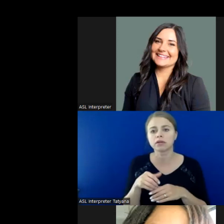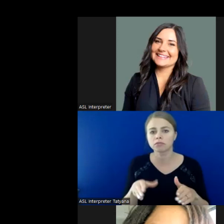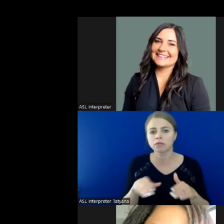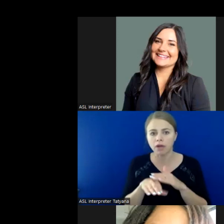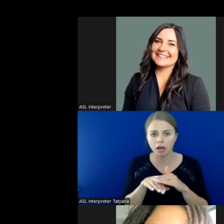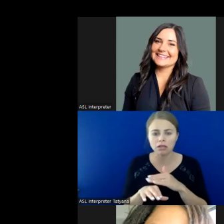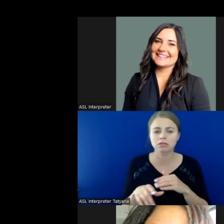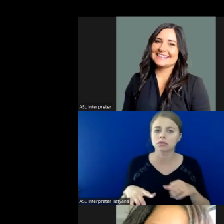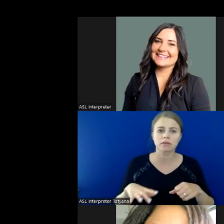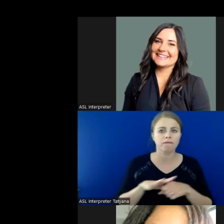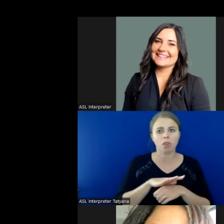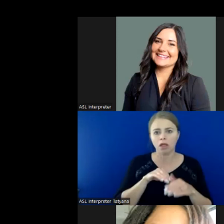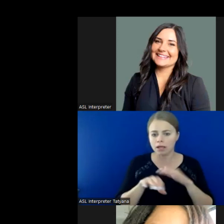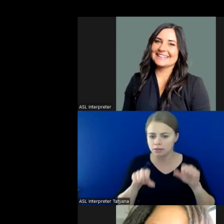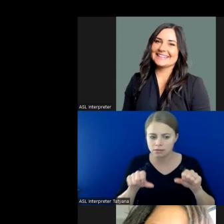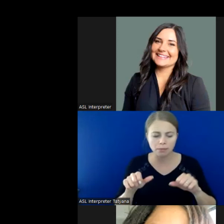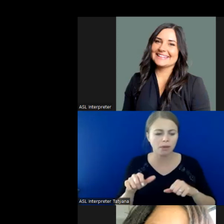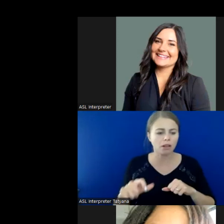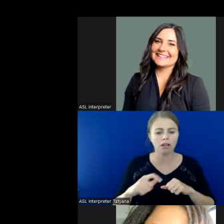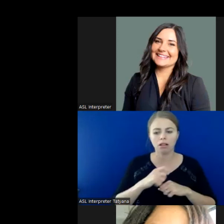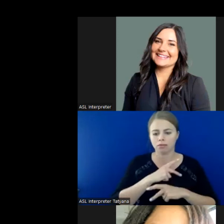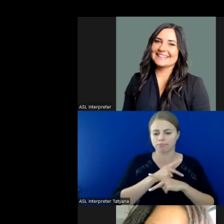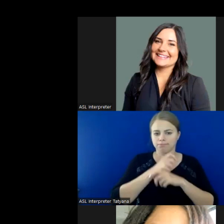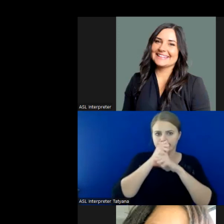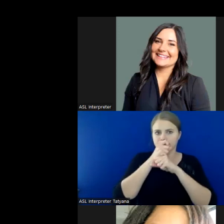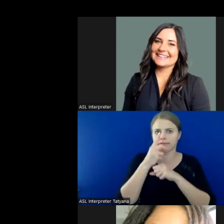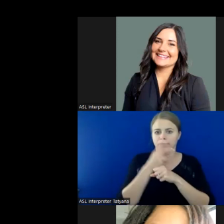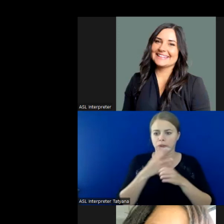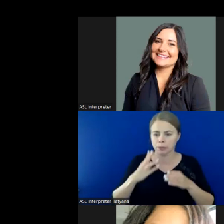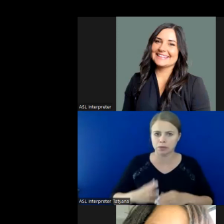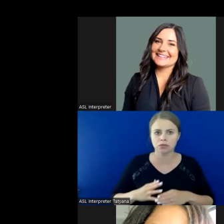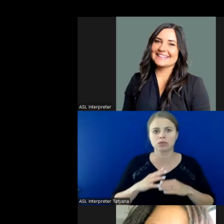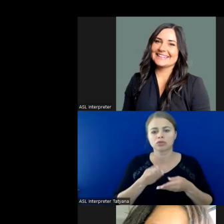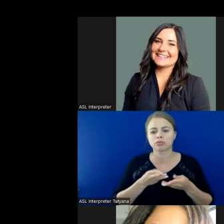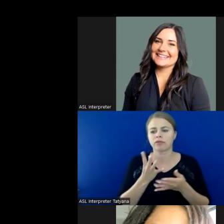That allowed for -- it preserved the privacy of the users. That provided complete independence.